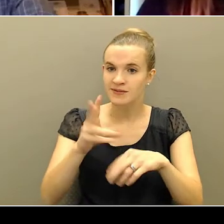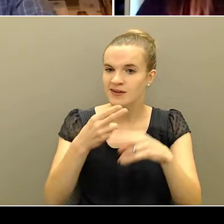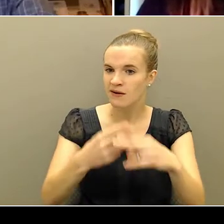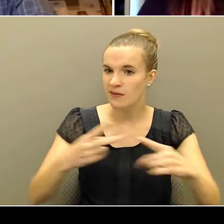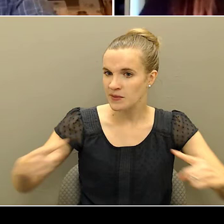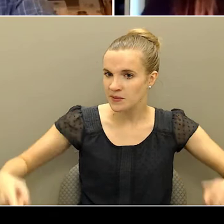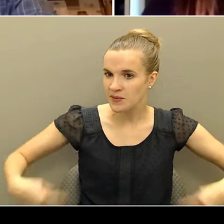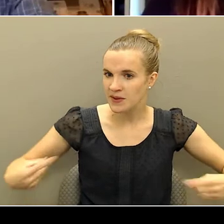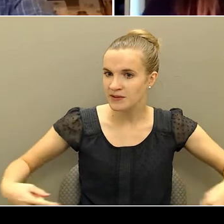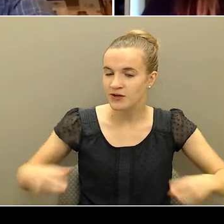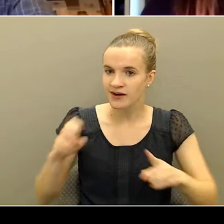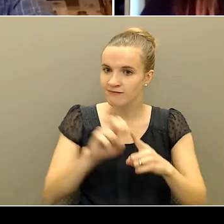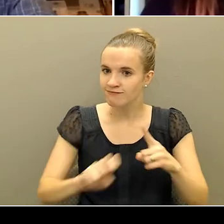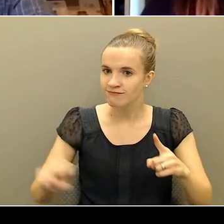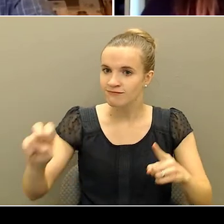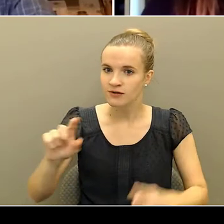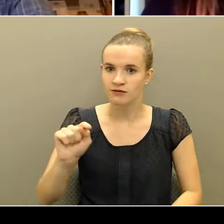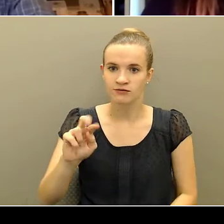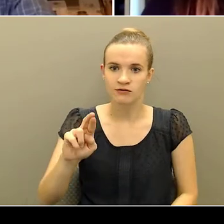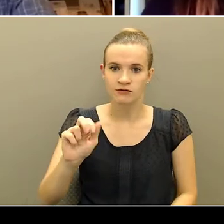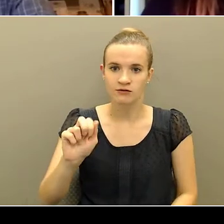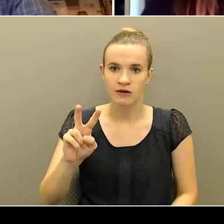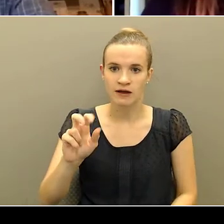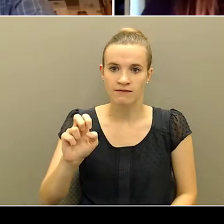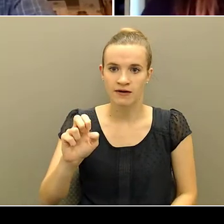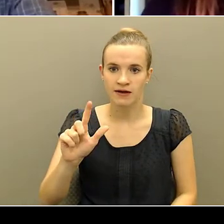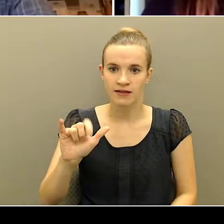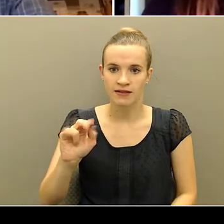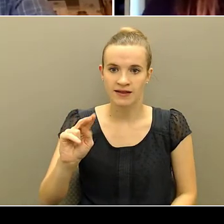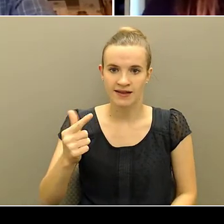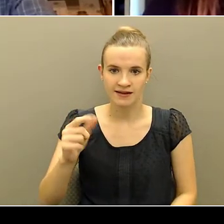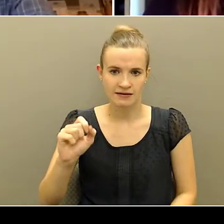Ashley, whenever people ask me what you do, I say, Well, she's a travel writer,